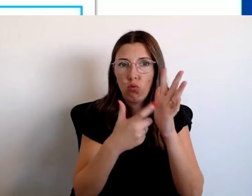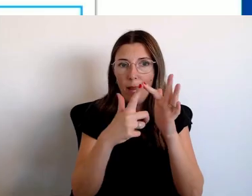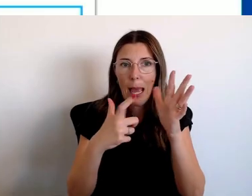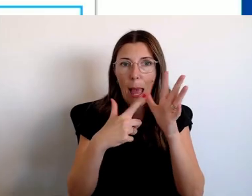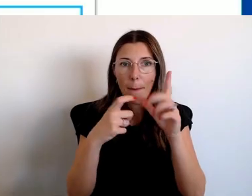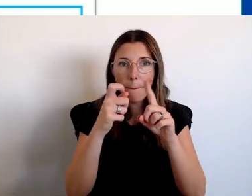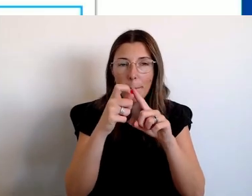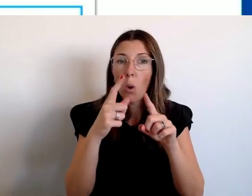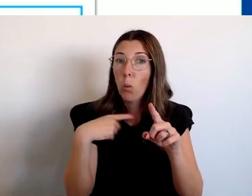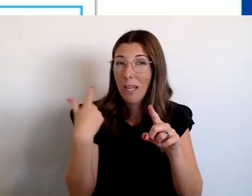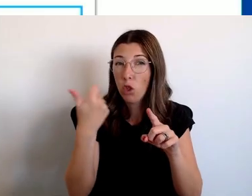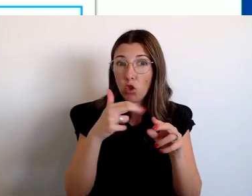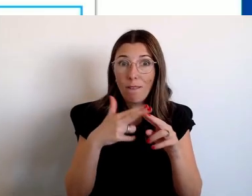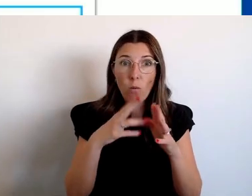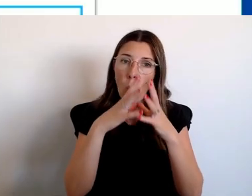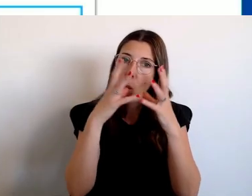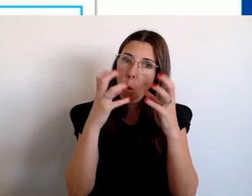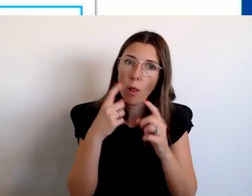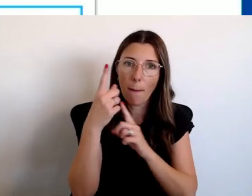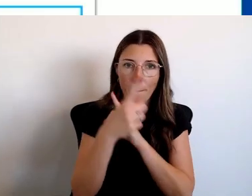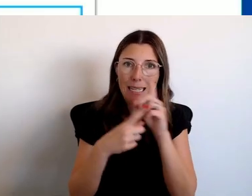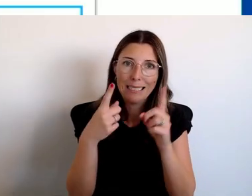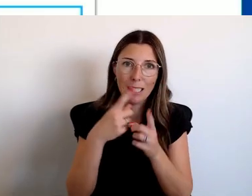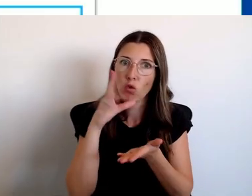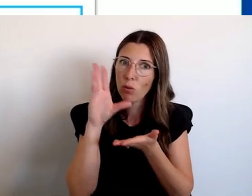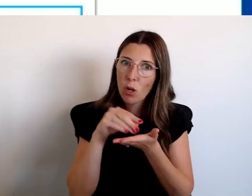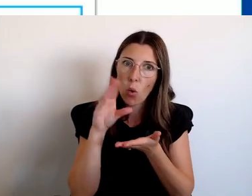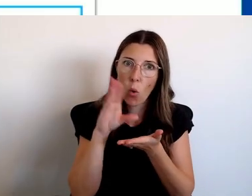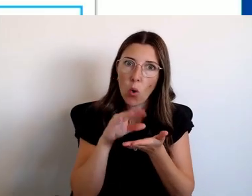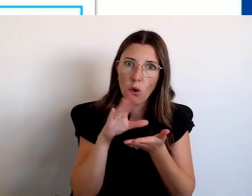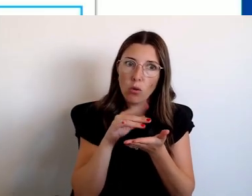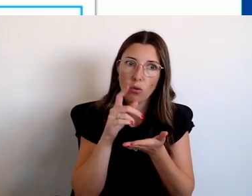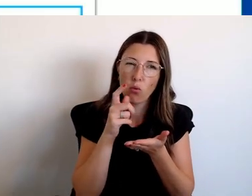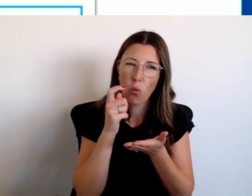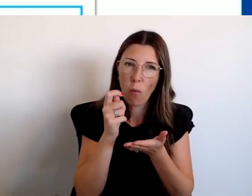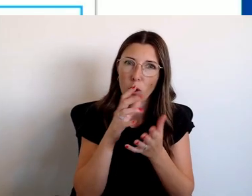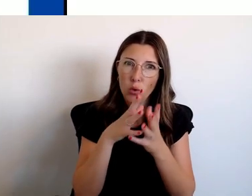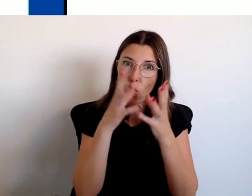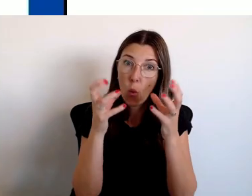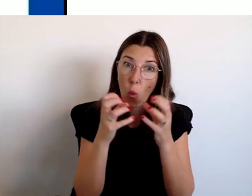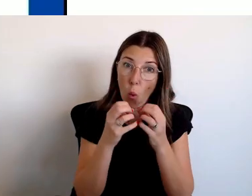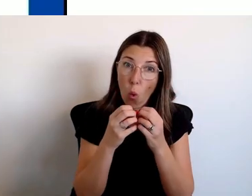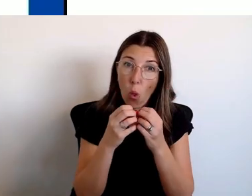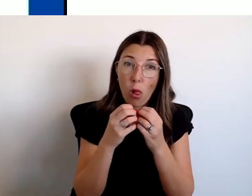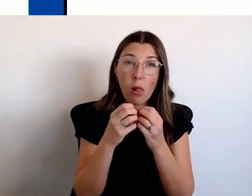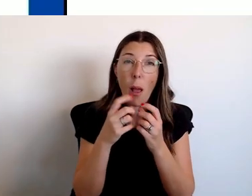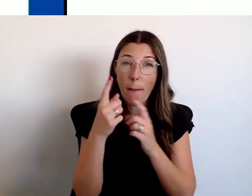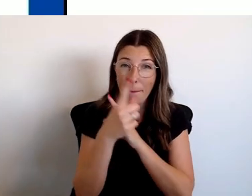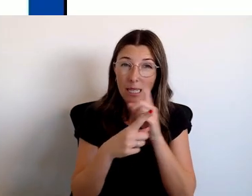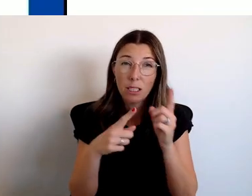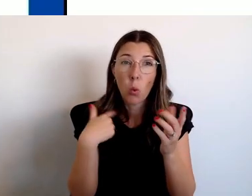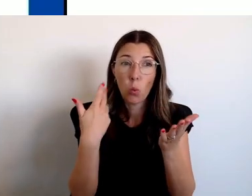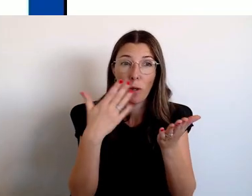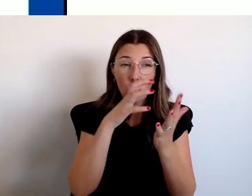We record almost every meeting, and we certainly transcribe, I would say, upwards of 95% of meetings.